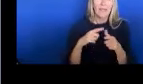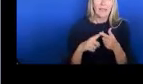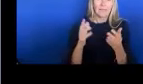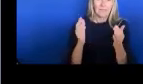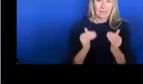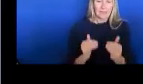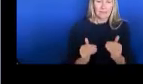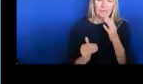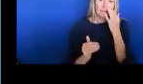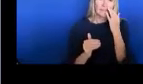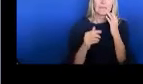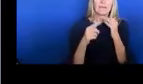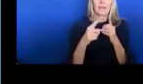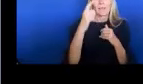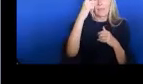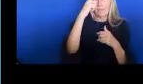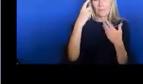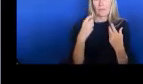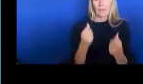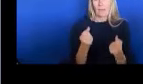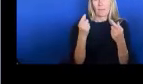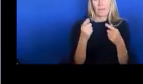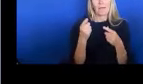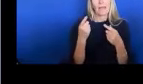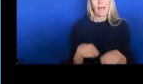mental health, and I think this was in Denmark that again